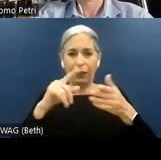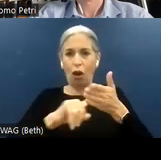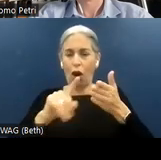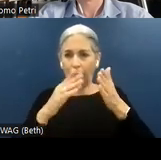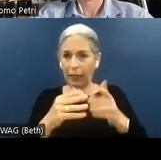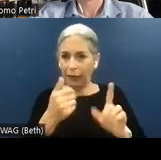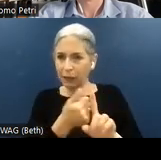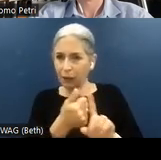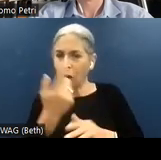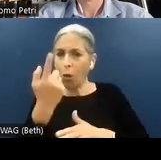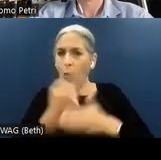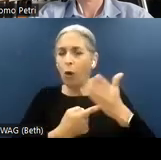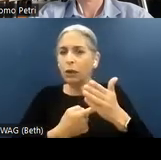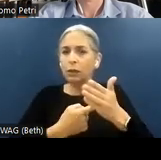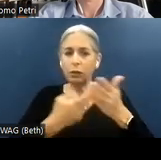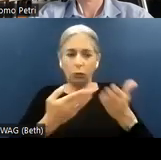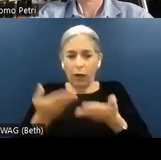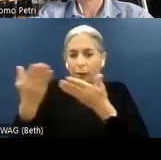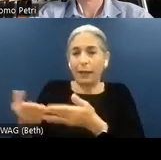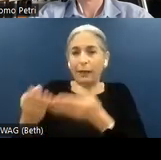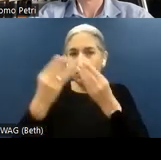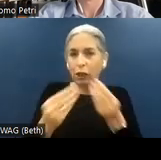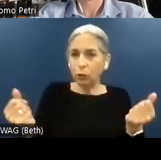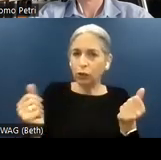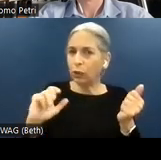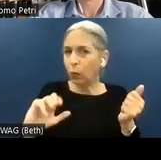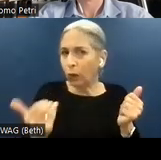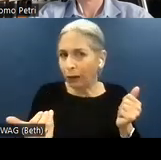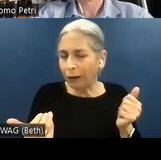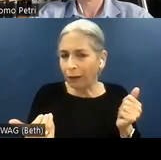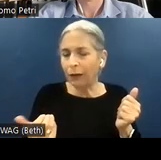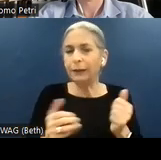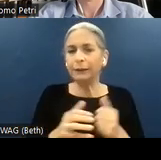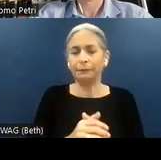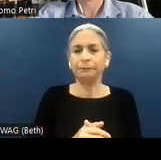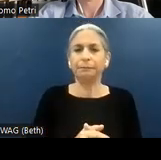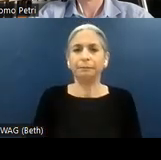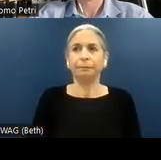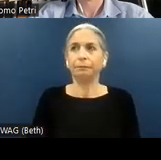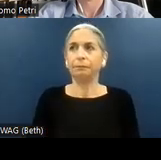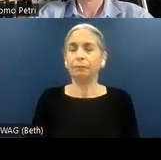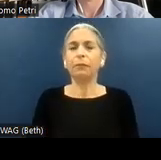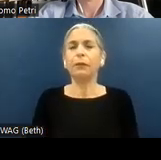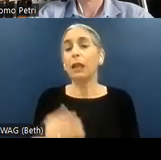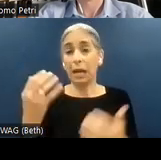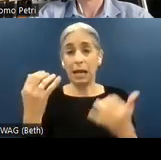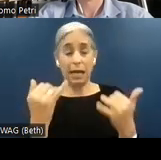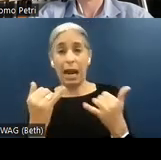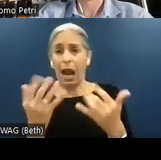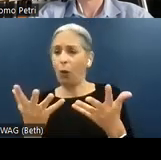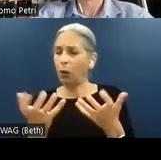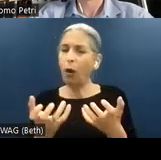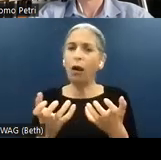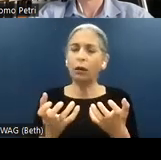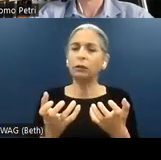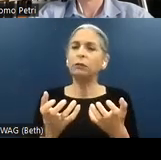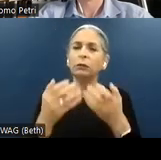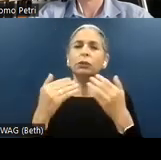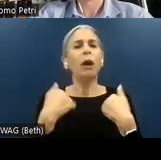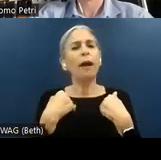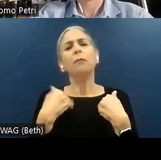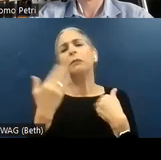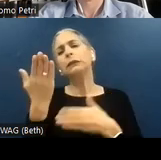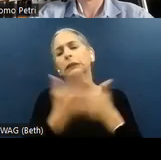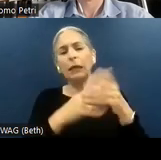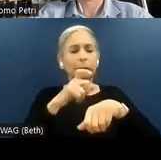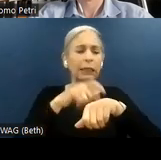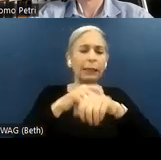what is the recommended solution. So now we want to spend some minutes focusing